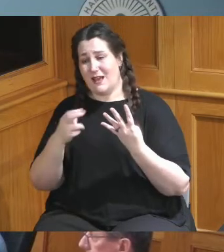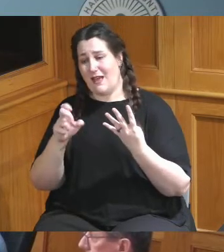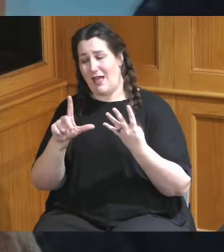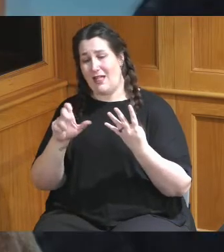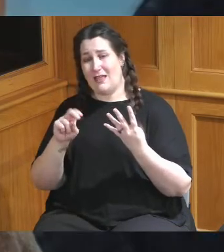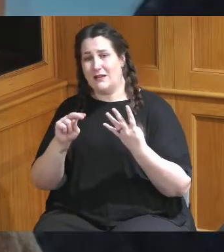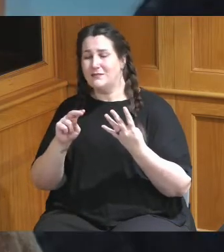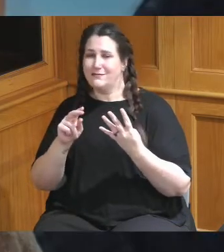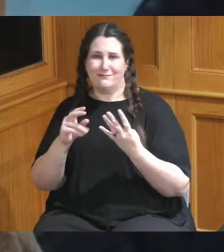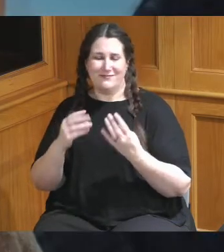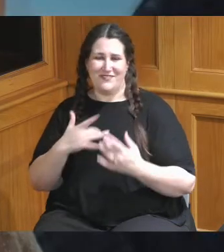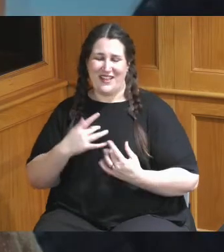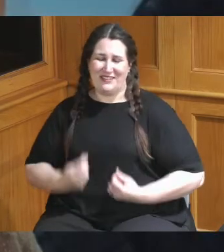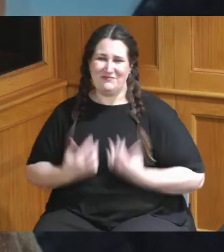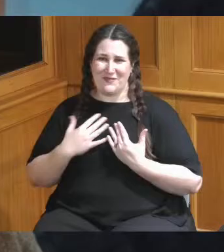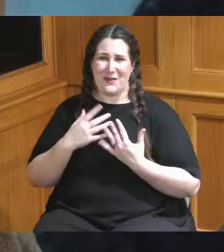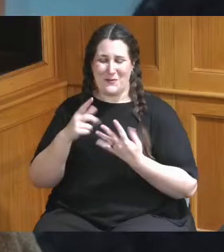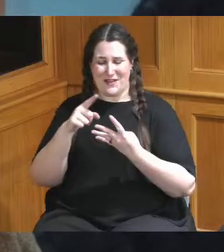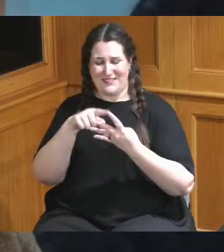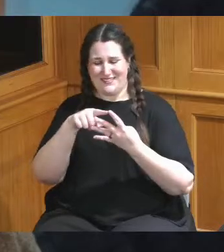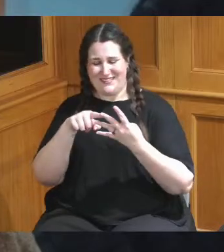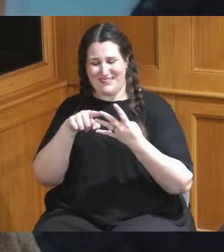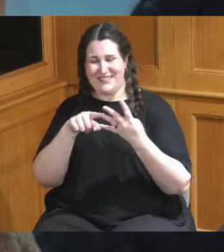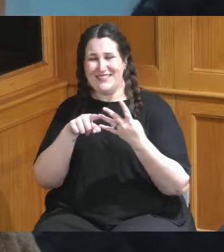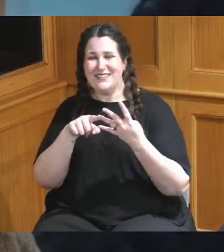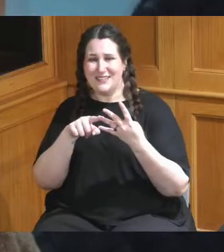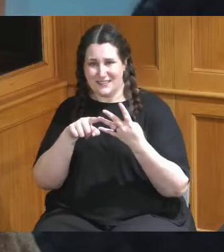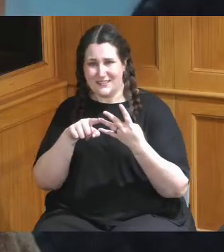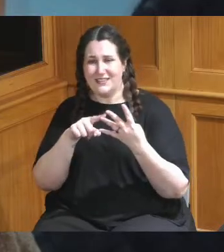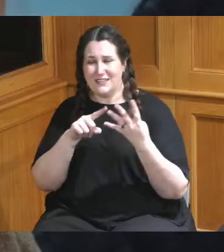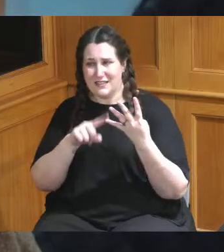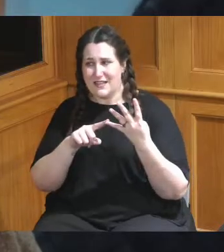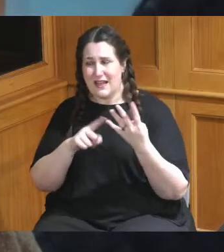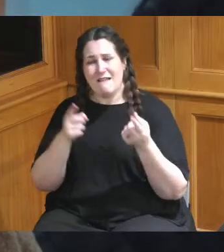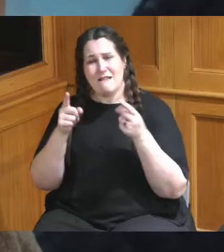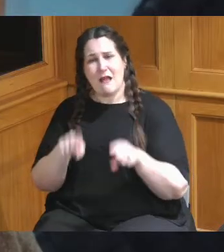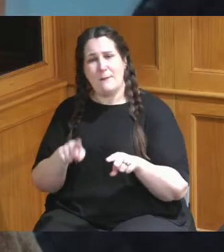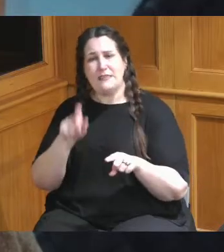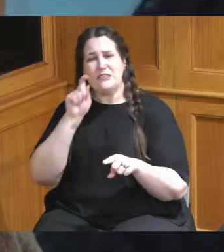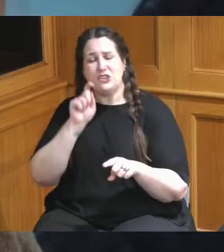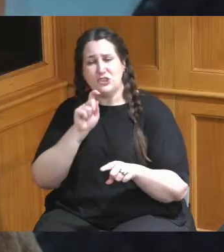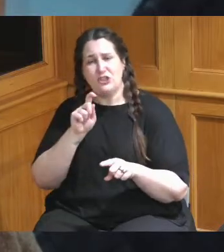her sisters and a loved one that was a victim of gender-based violence started an annual lemonade